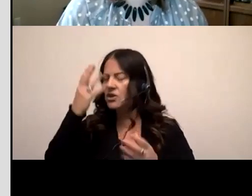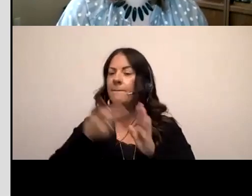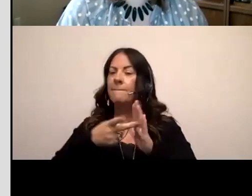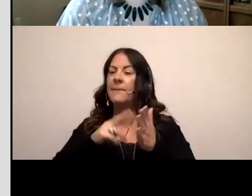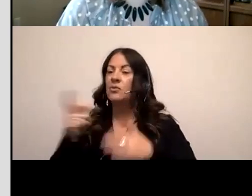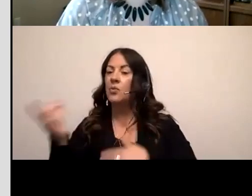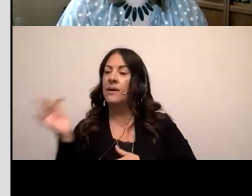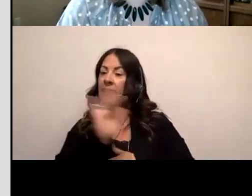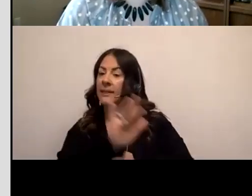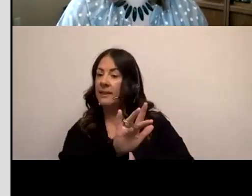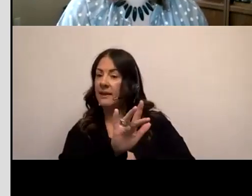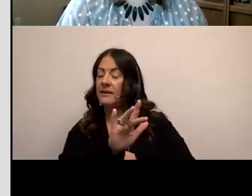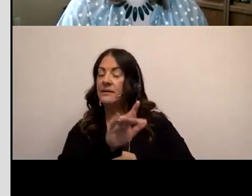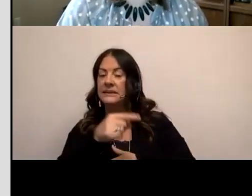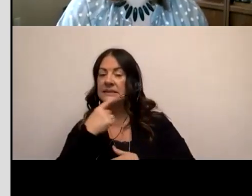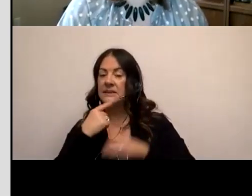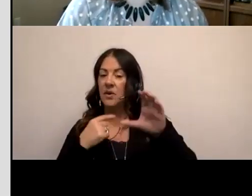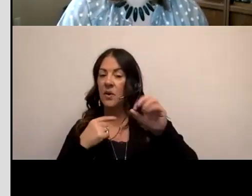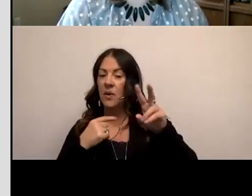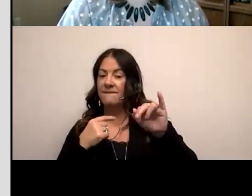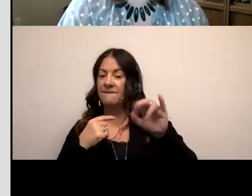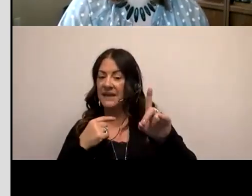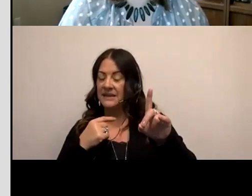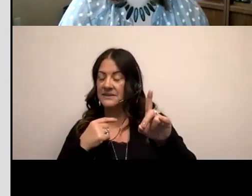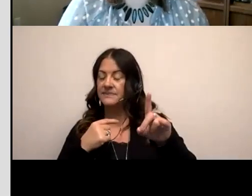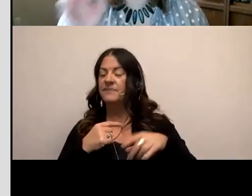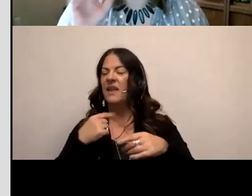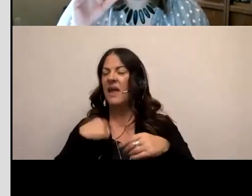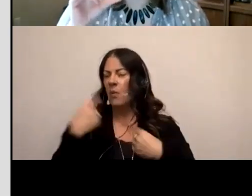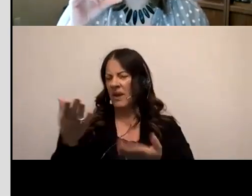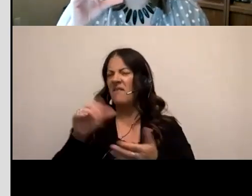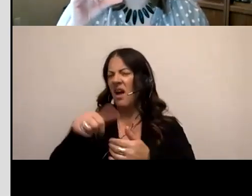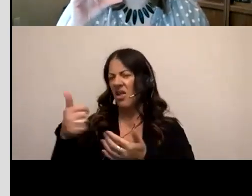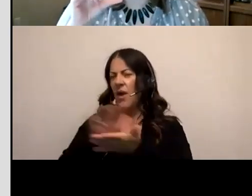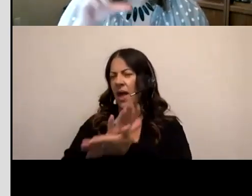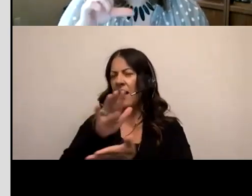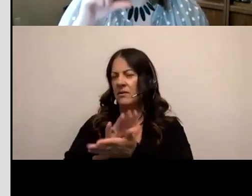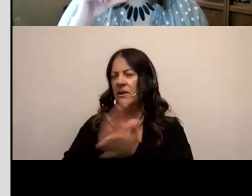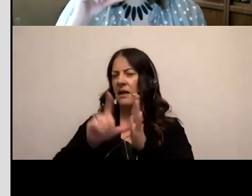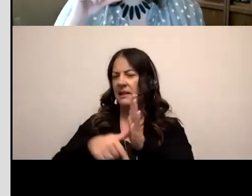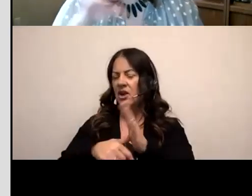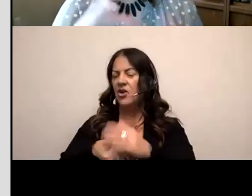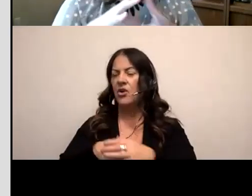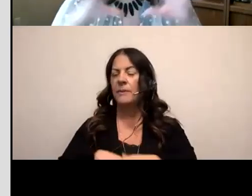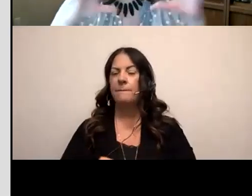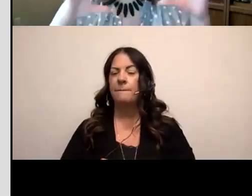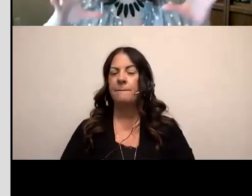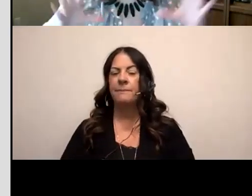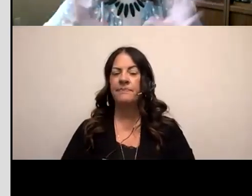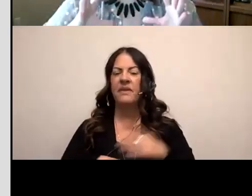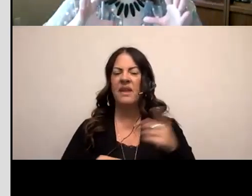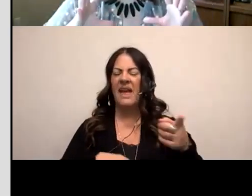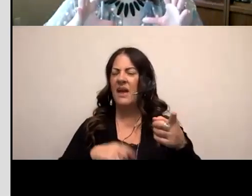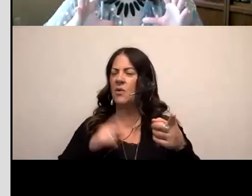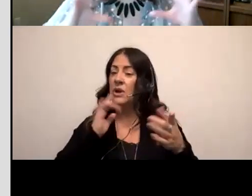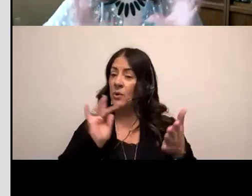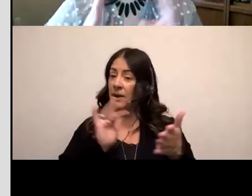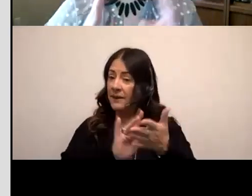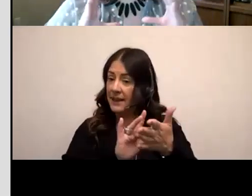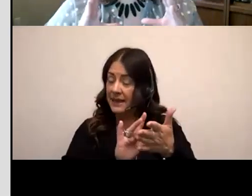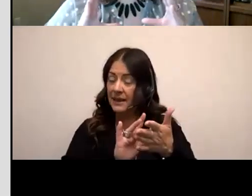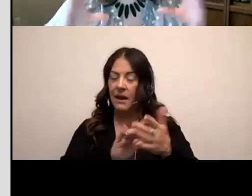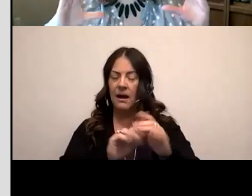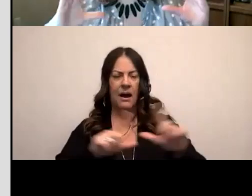UNDER ONLINE COVID CONTENT WHICH I'LL GIVE HANDOUT LATER. IT HAS ALL DIFFERENT INFORMATION THAT'S